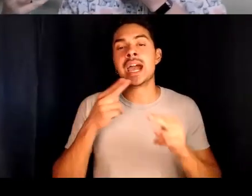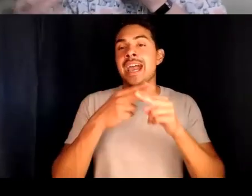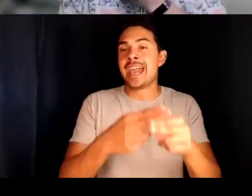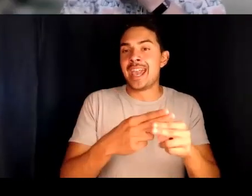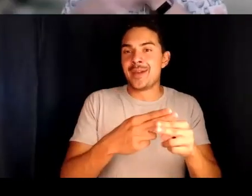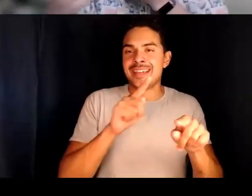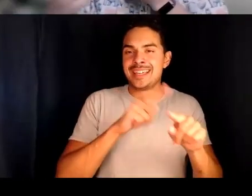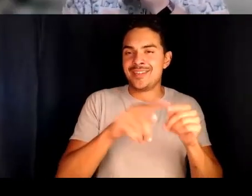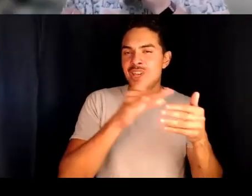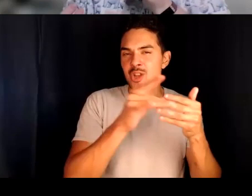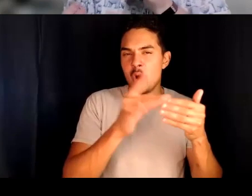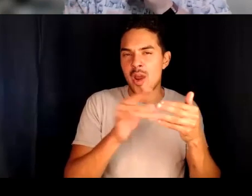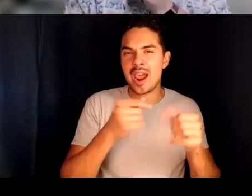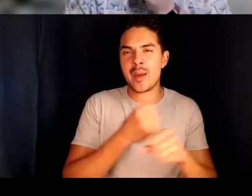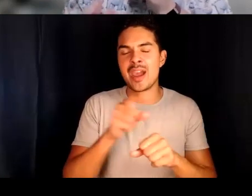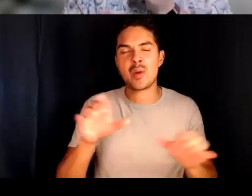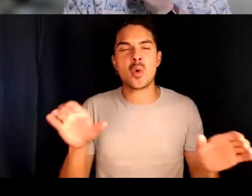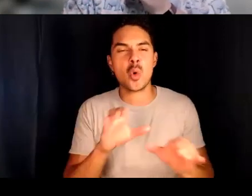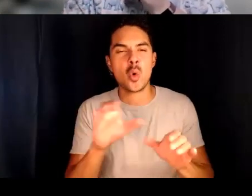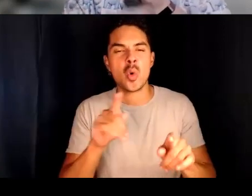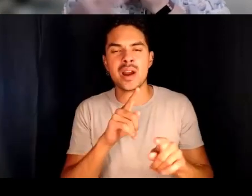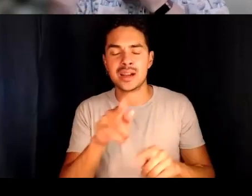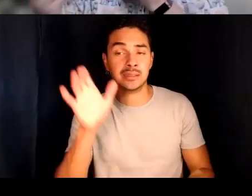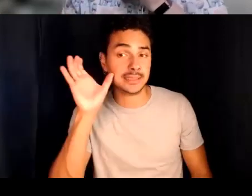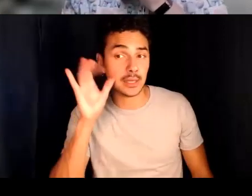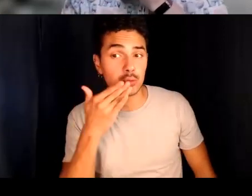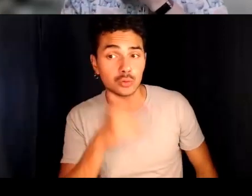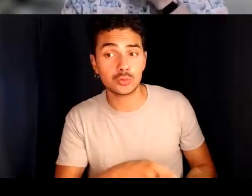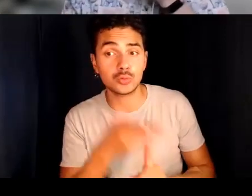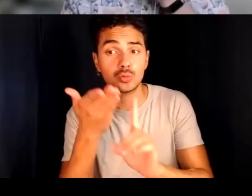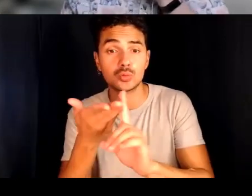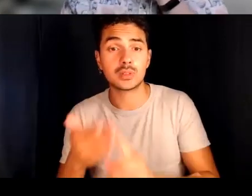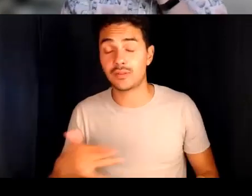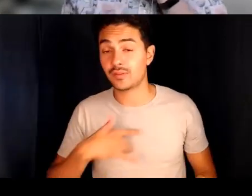and asking, do any of those sound good to you? Do they feel like they will work?